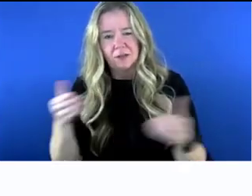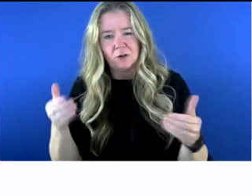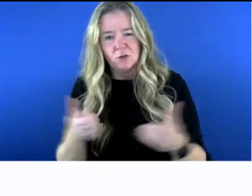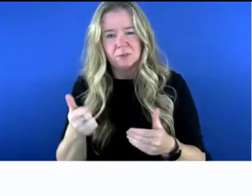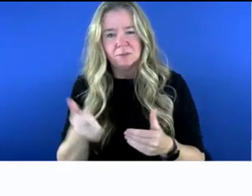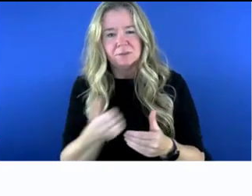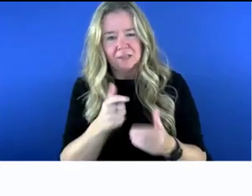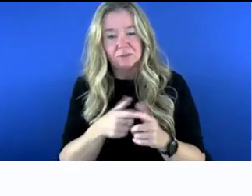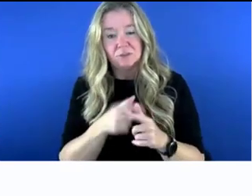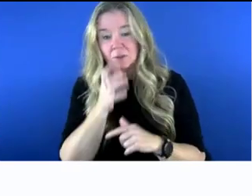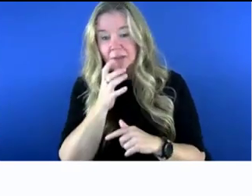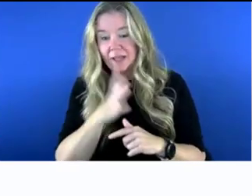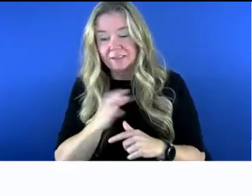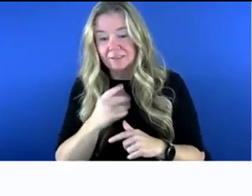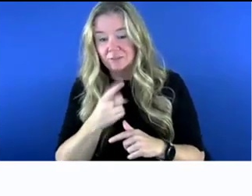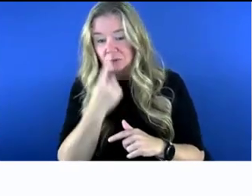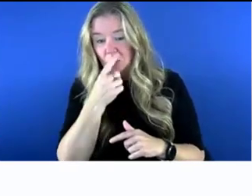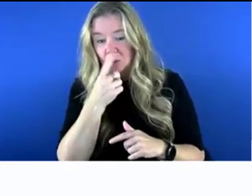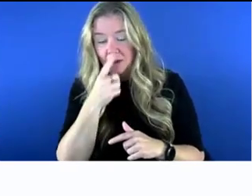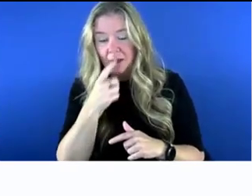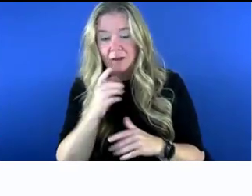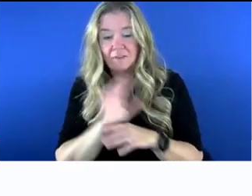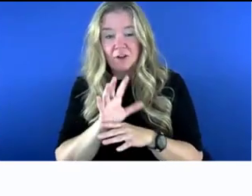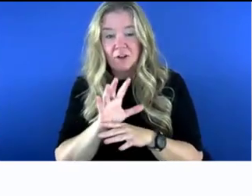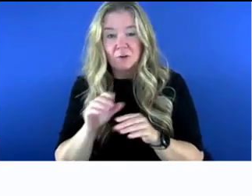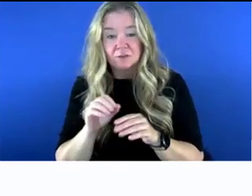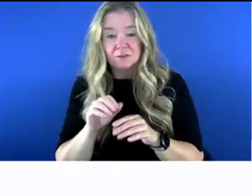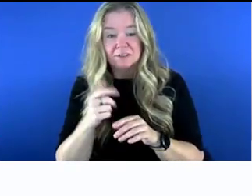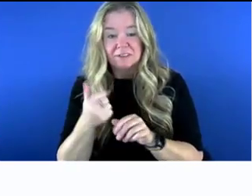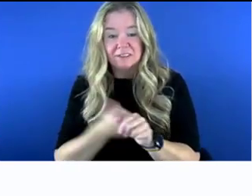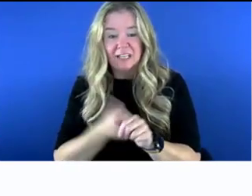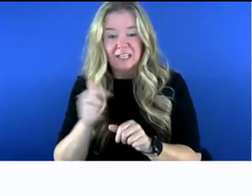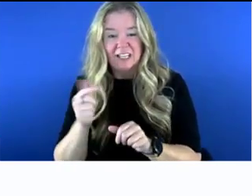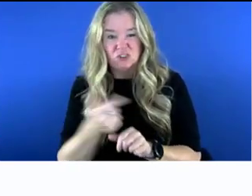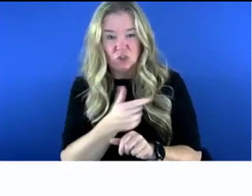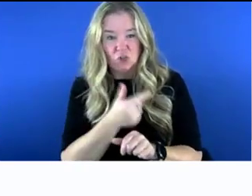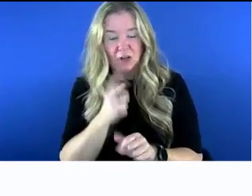So ladies, if you could turn on your videos one at a time. I see lots of love